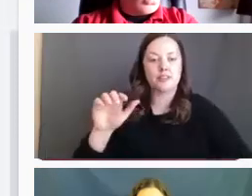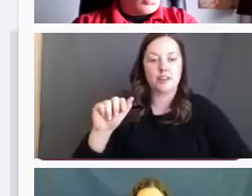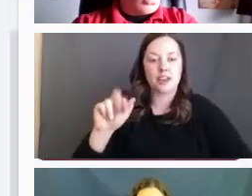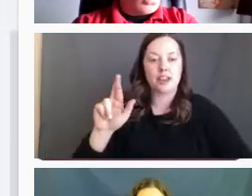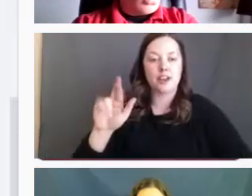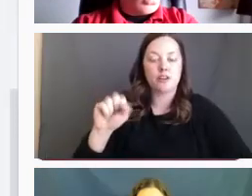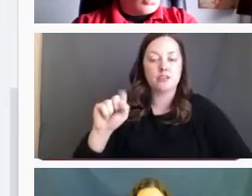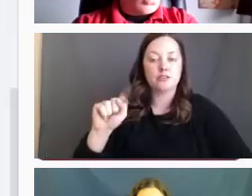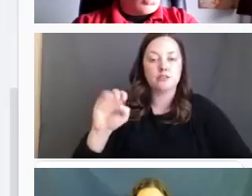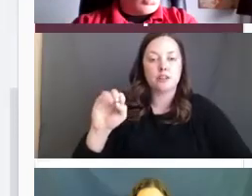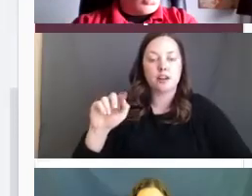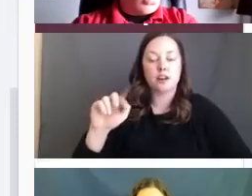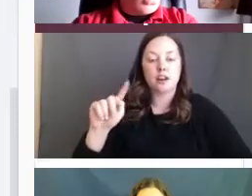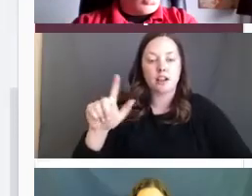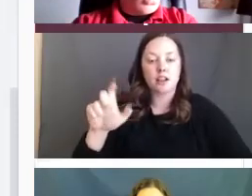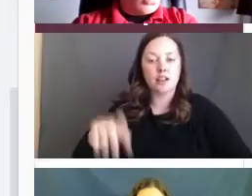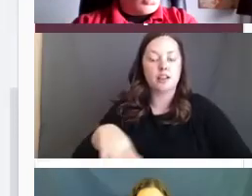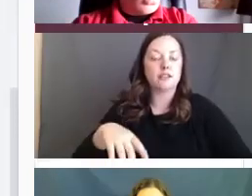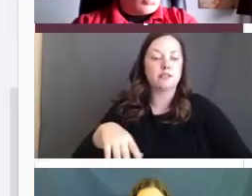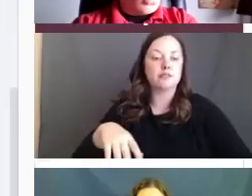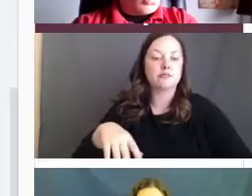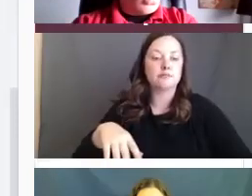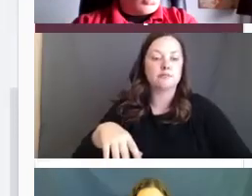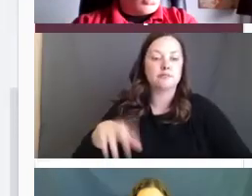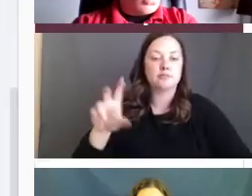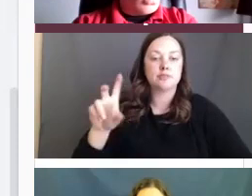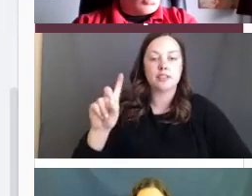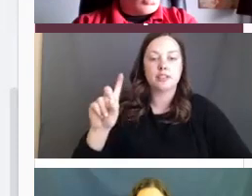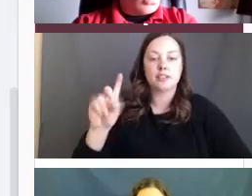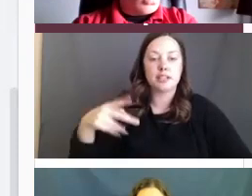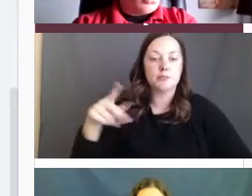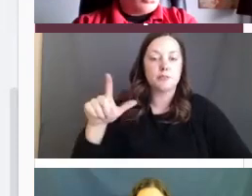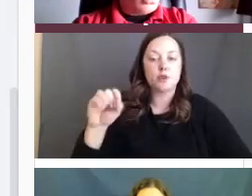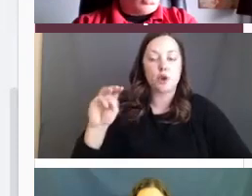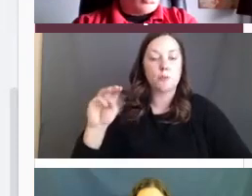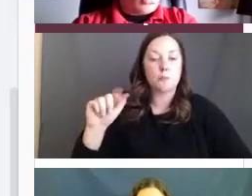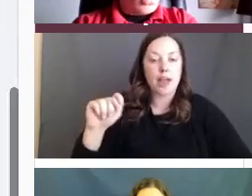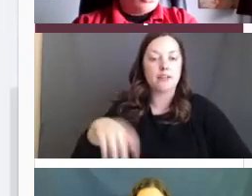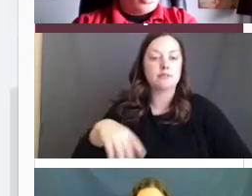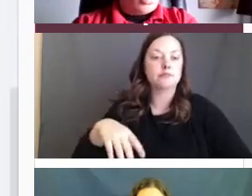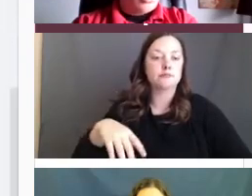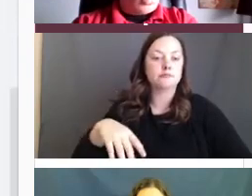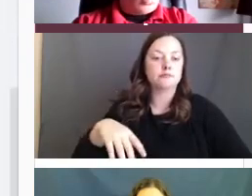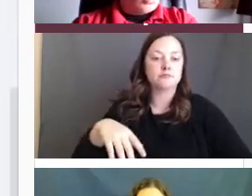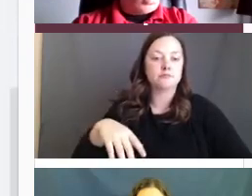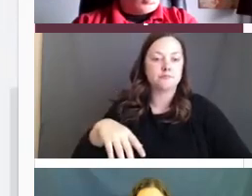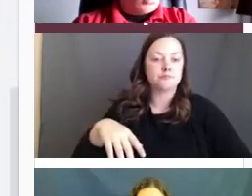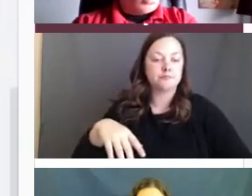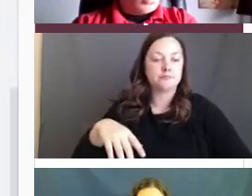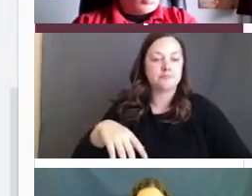And it allows you to change the color of the font.